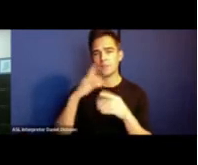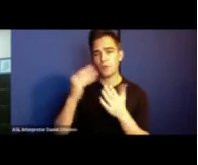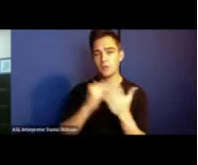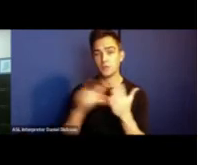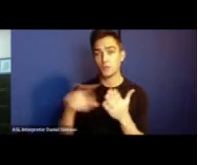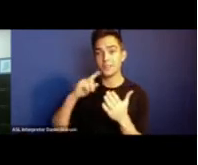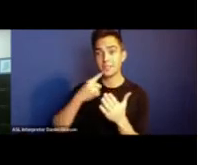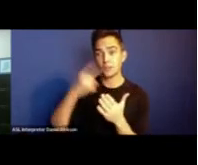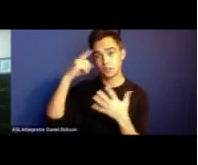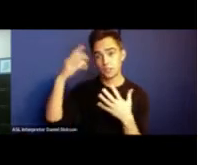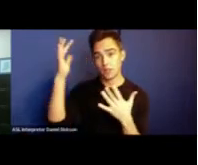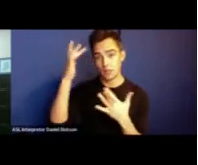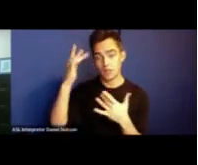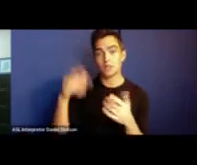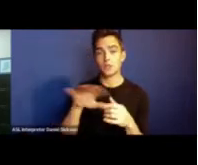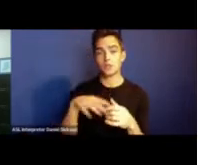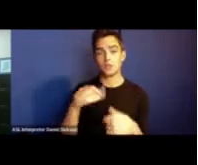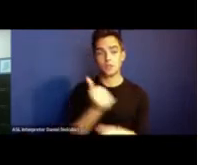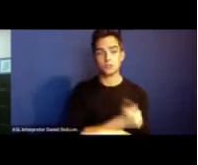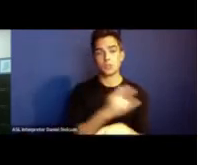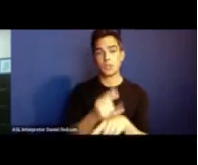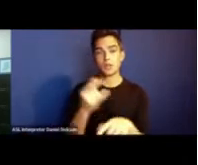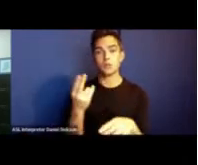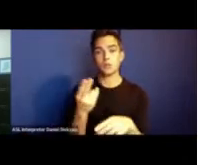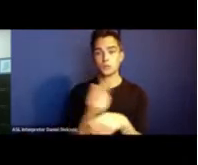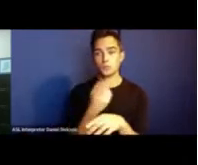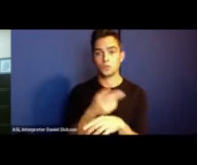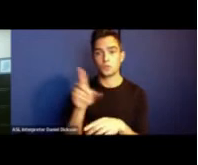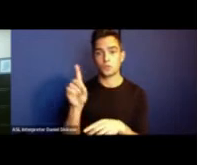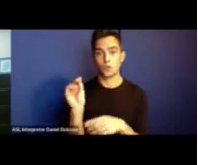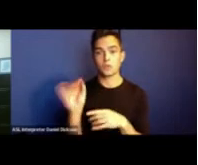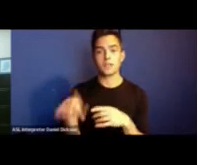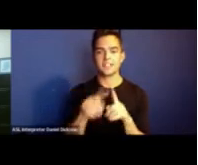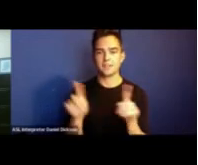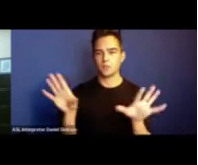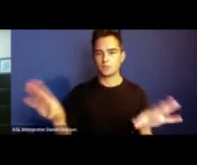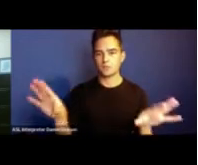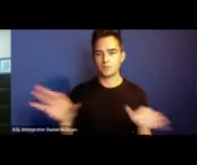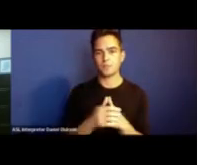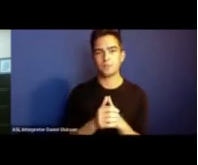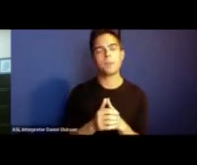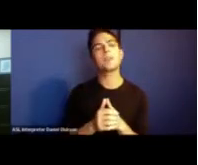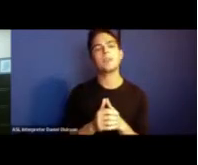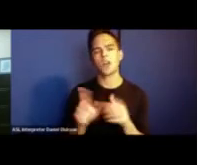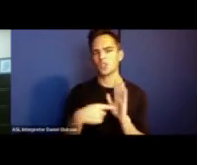mental illness and those with substance use disorder is different. And I'll show you that in just a second. But I mentioned that because